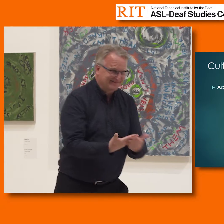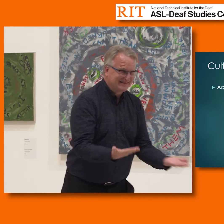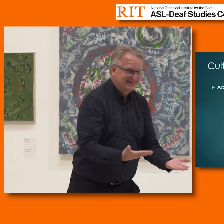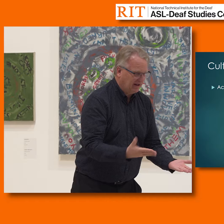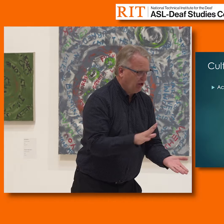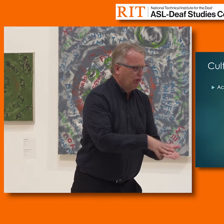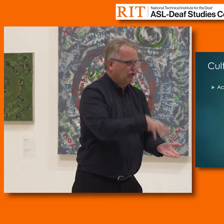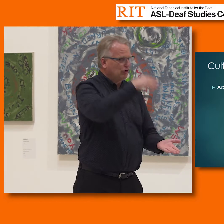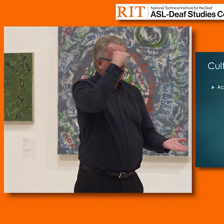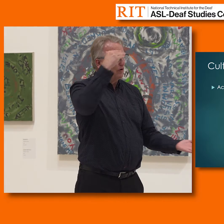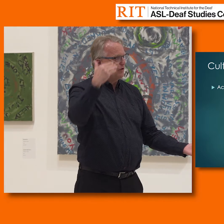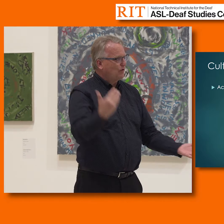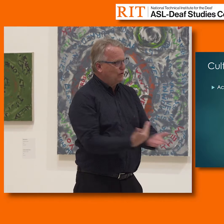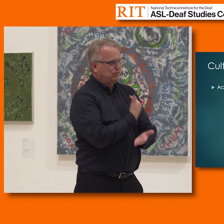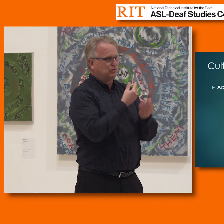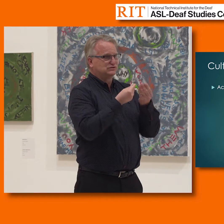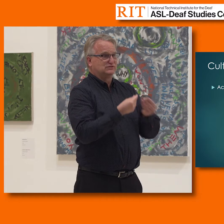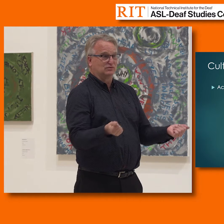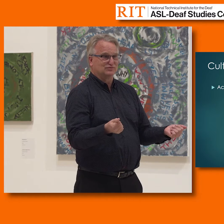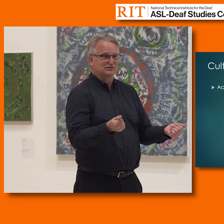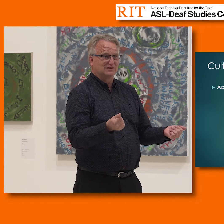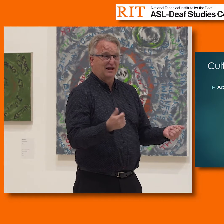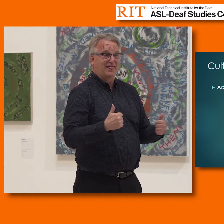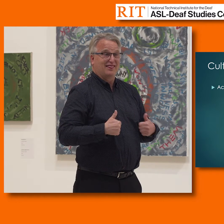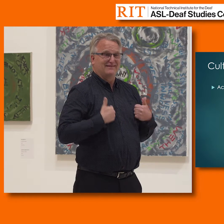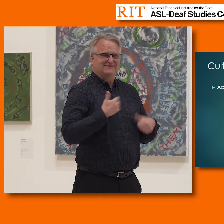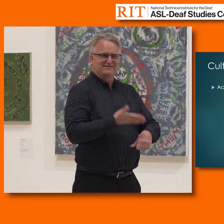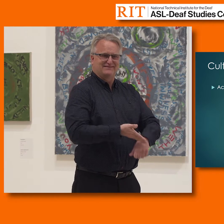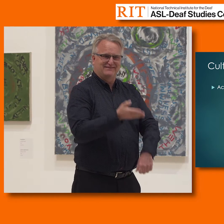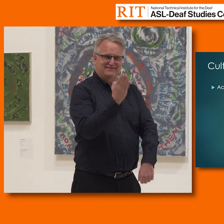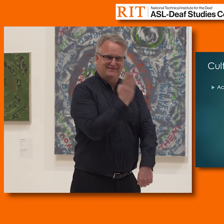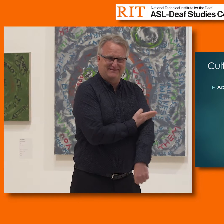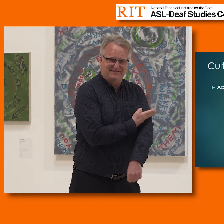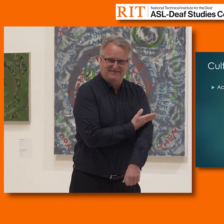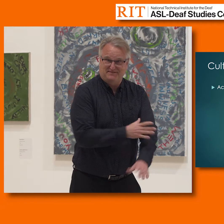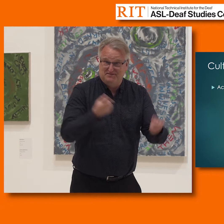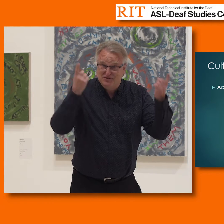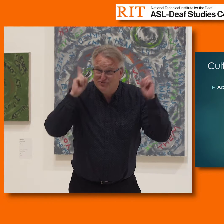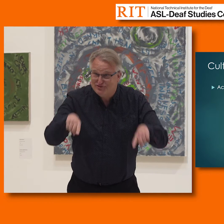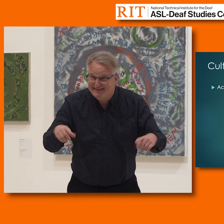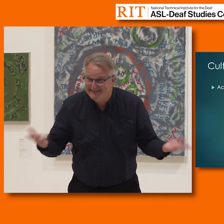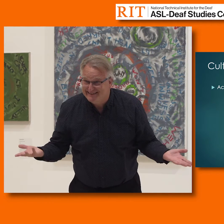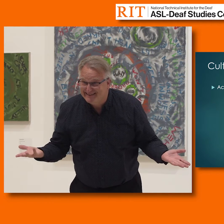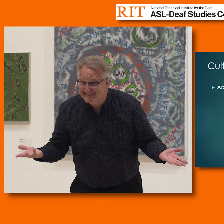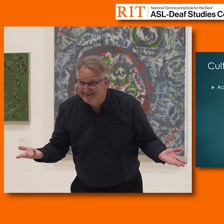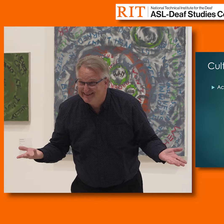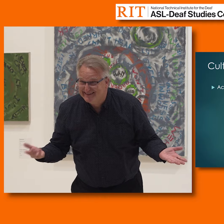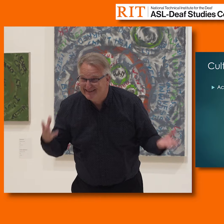come up with these solutions. You come to a space, you come to a place, you learn how to deal with it and come up with solutions,